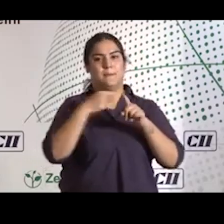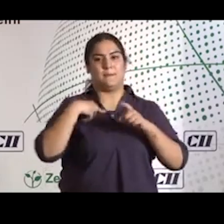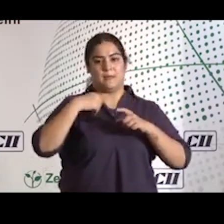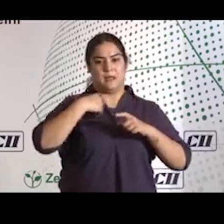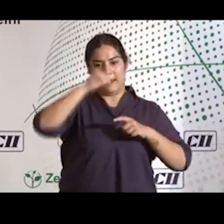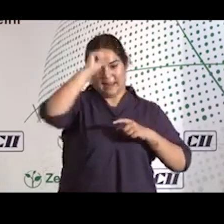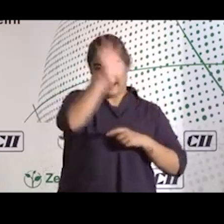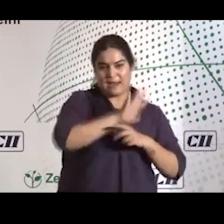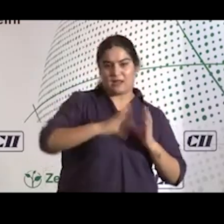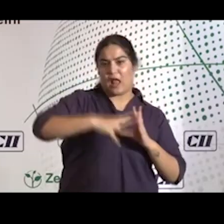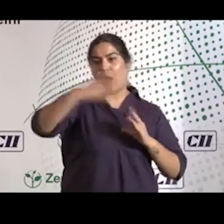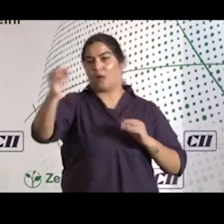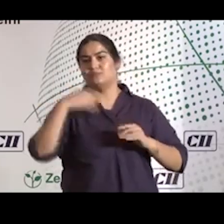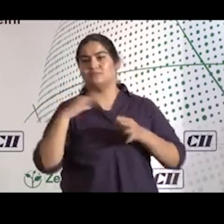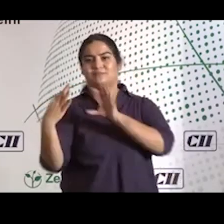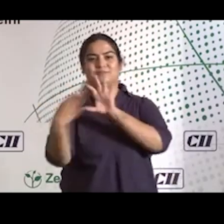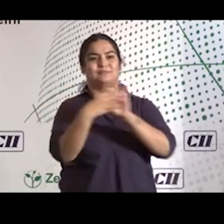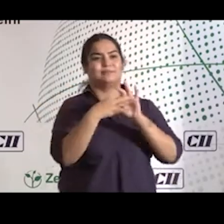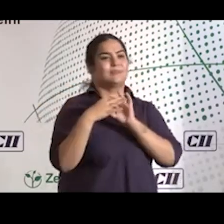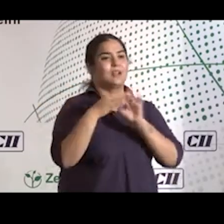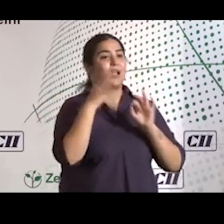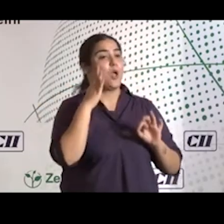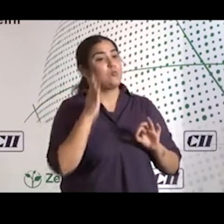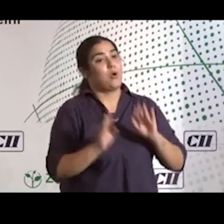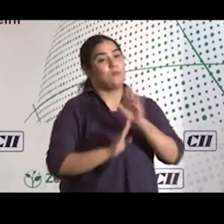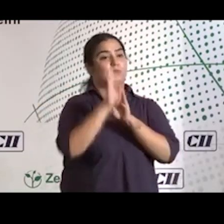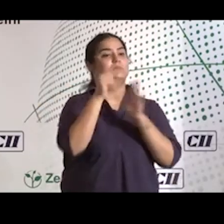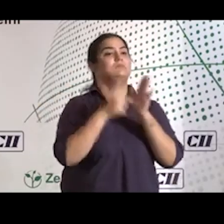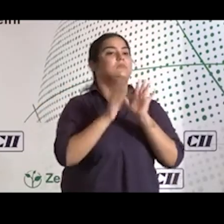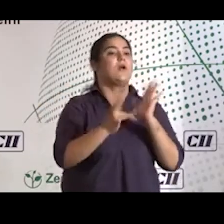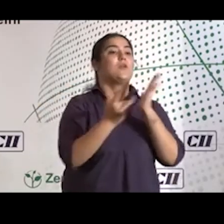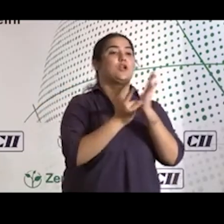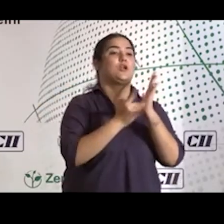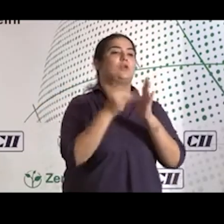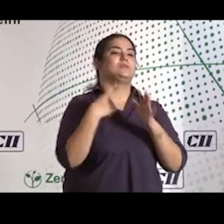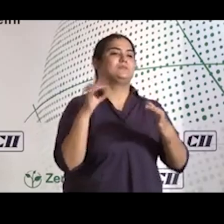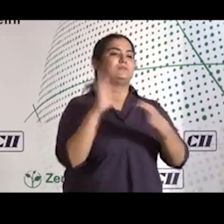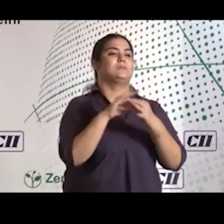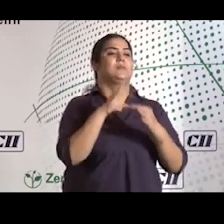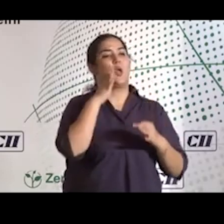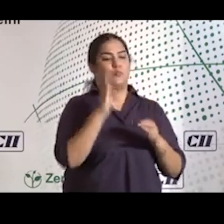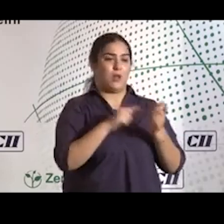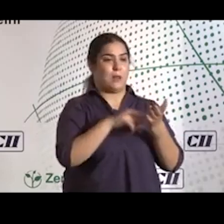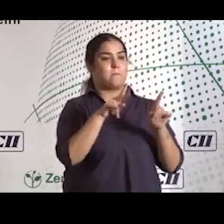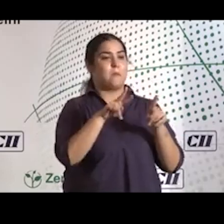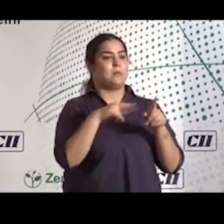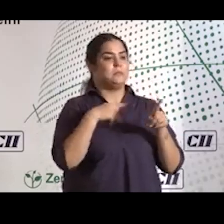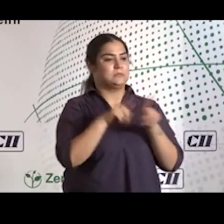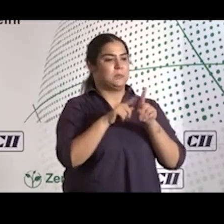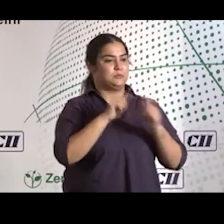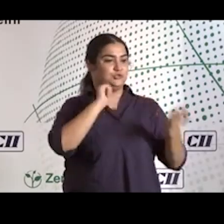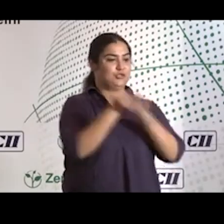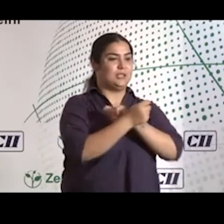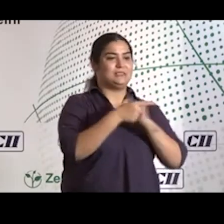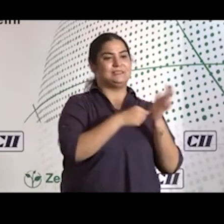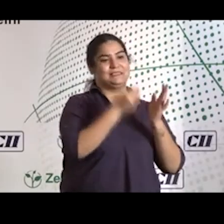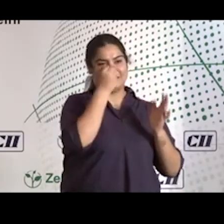come connected with new possibilities of technology is the game changer. We experience this every year.